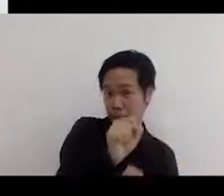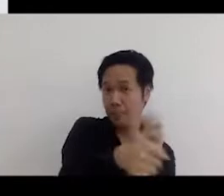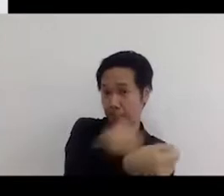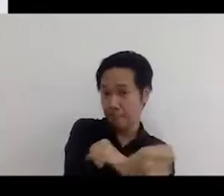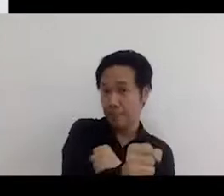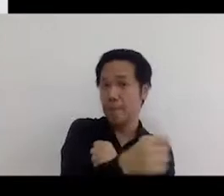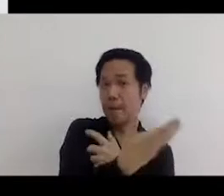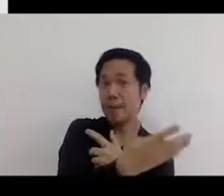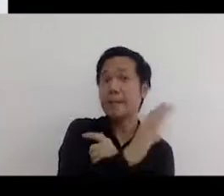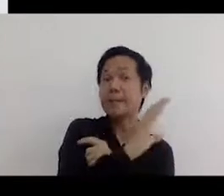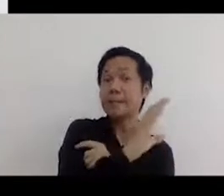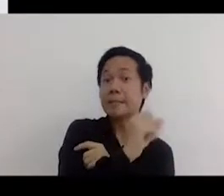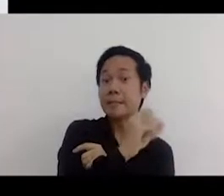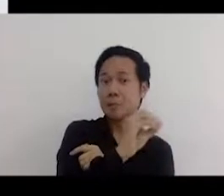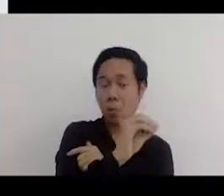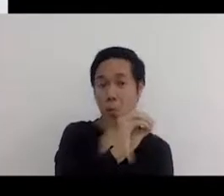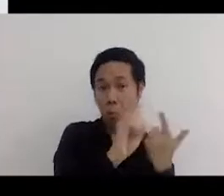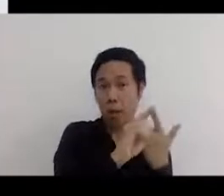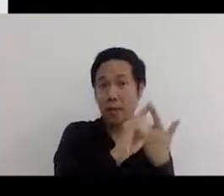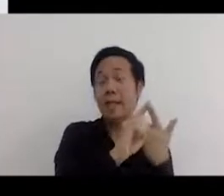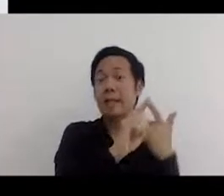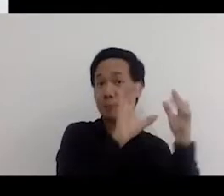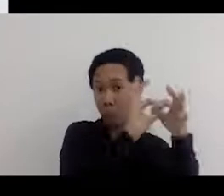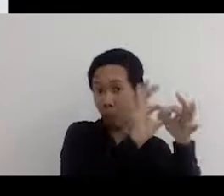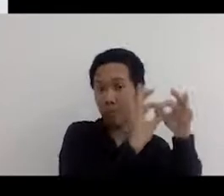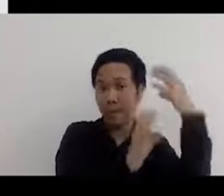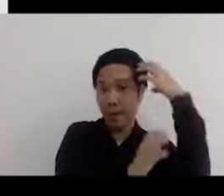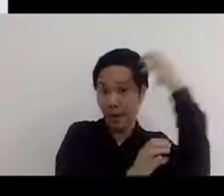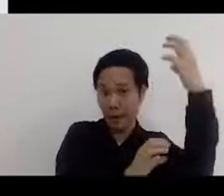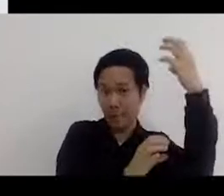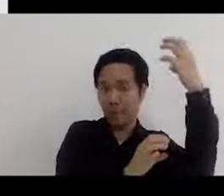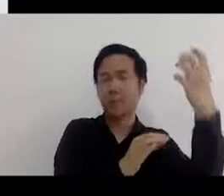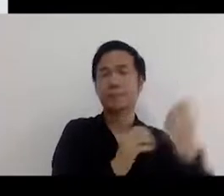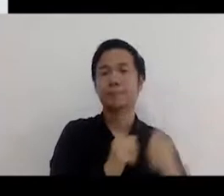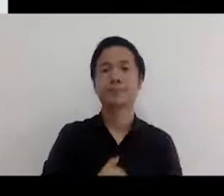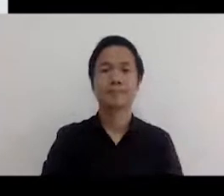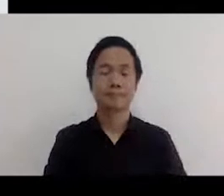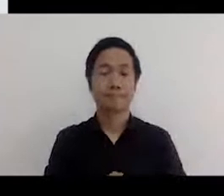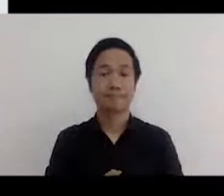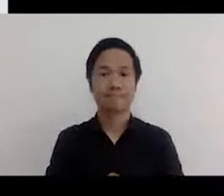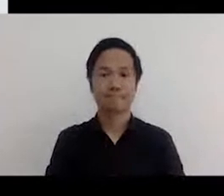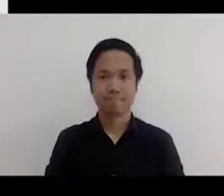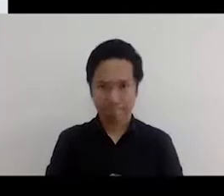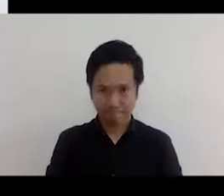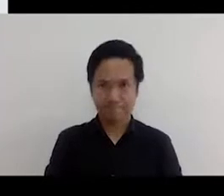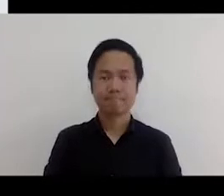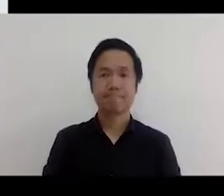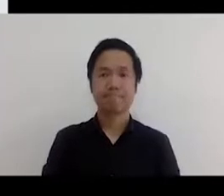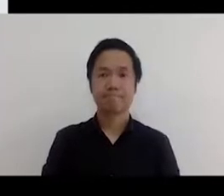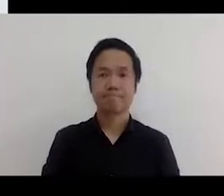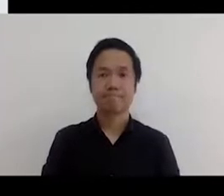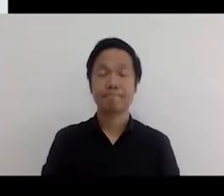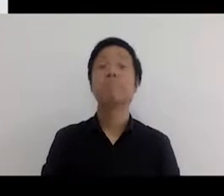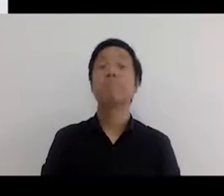Our multi-sectoral collaboration and policy partnership was planned